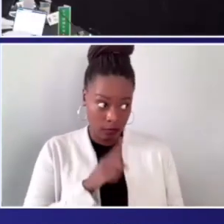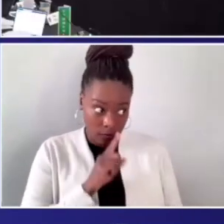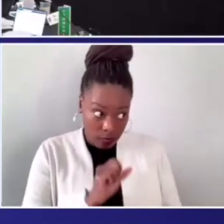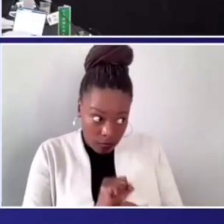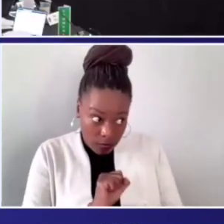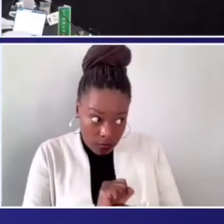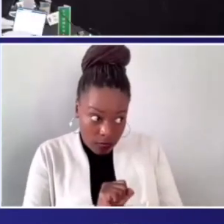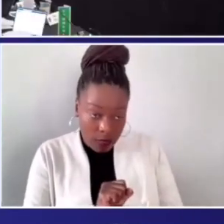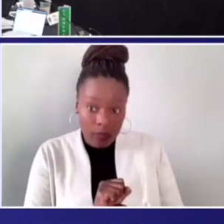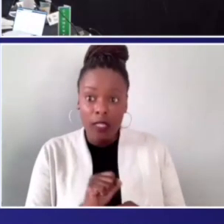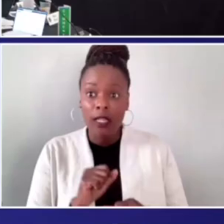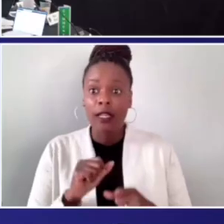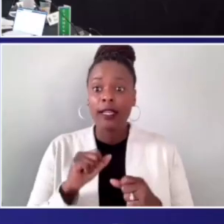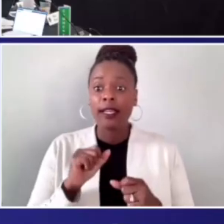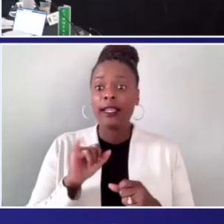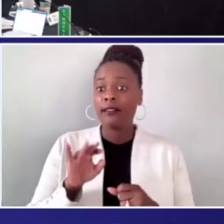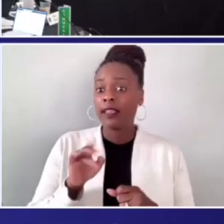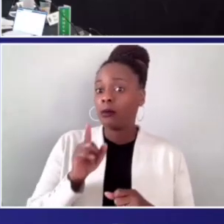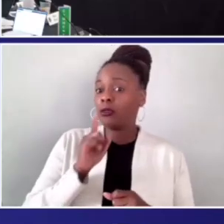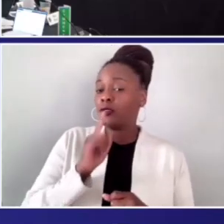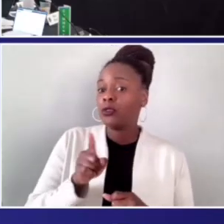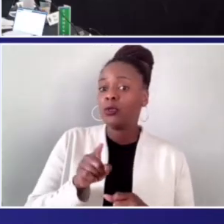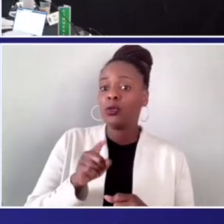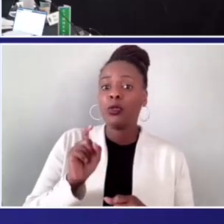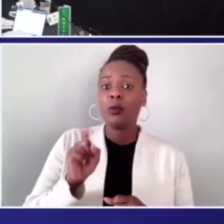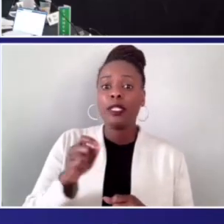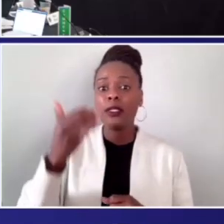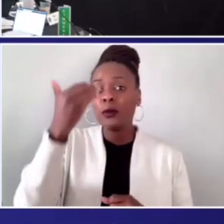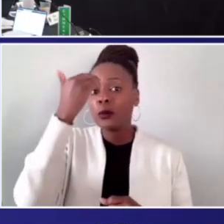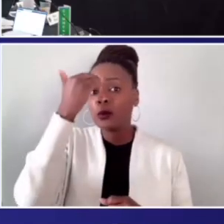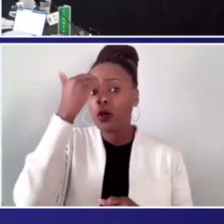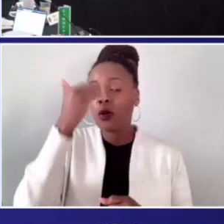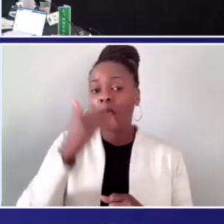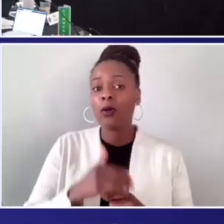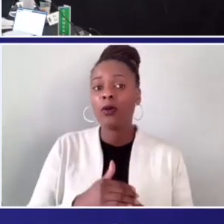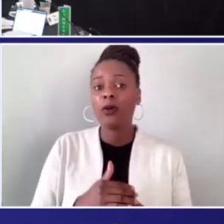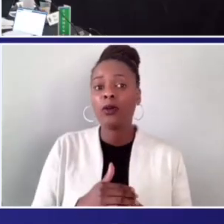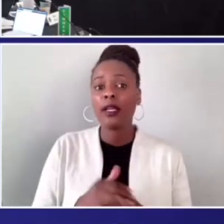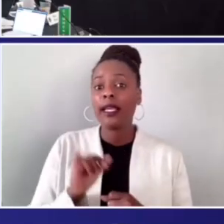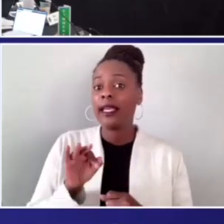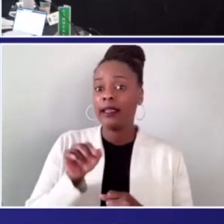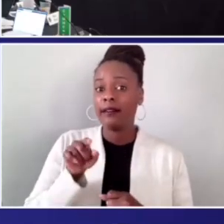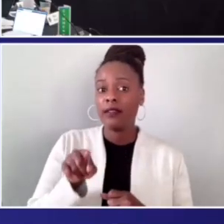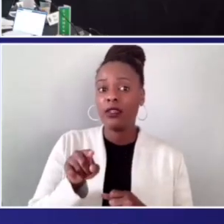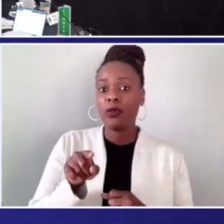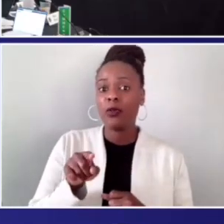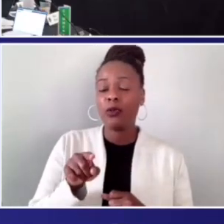there to make sure that this is correct is if you had at any other time exhausted your